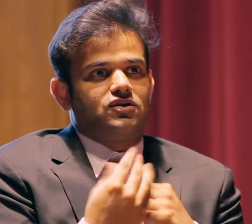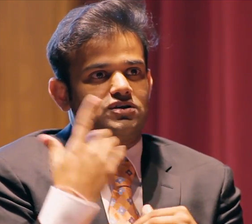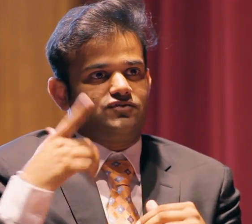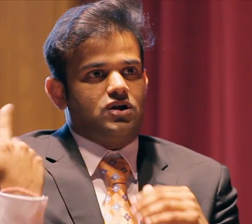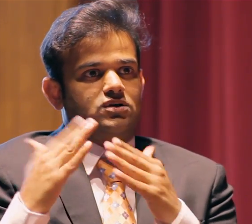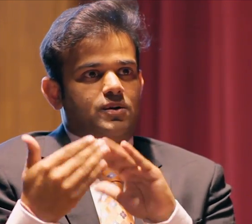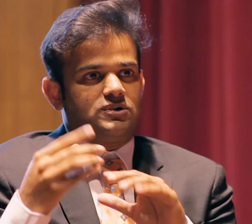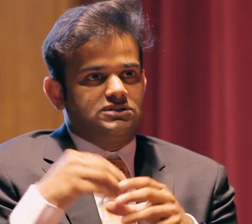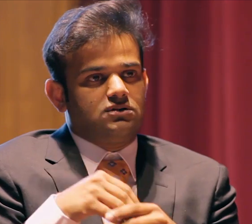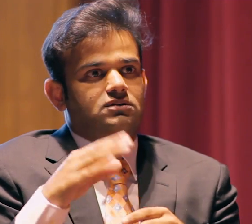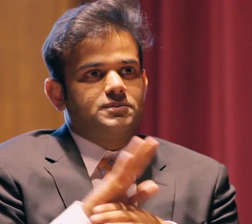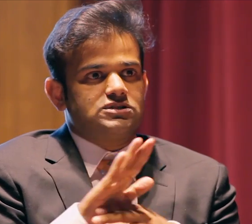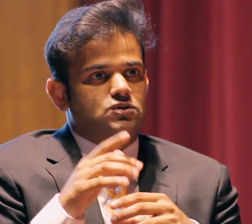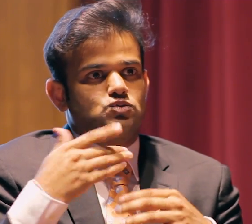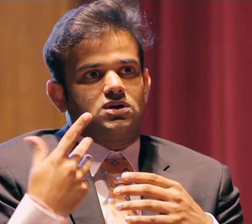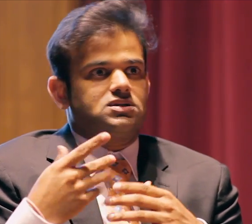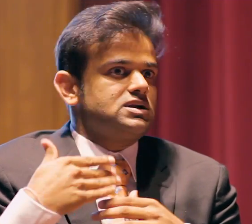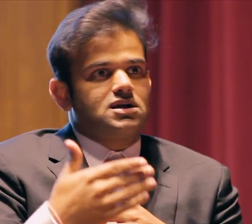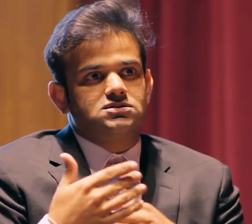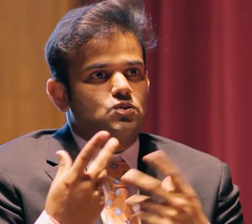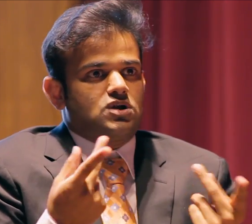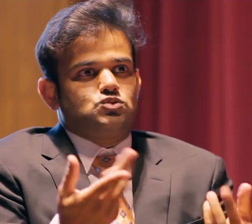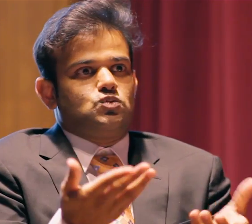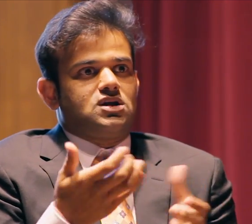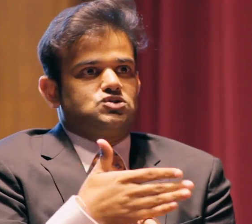and what your advice for us is,